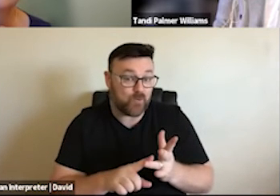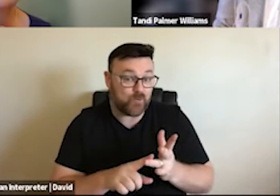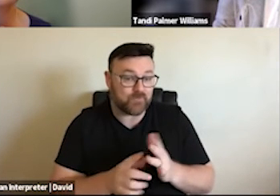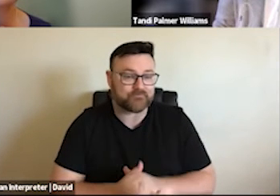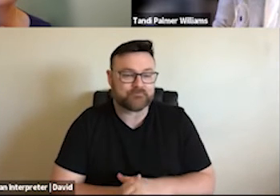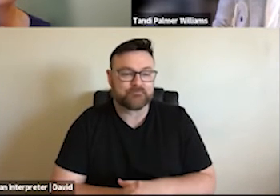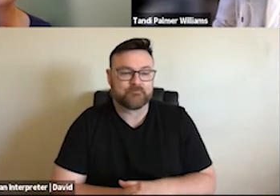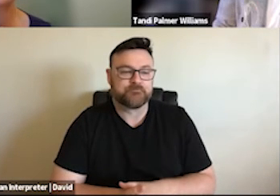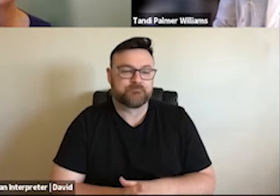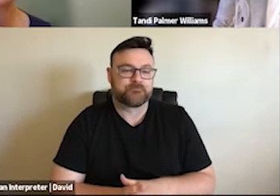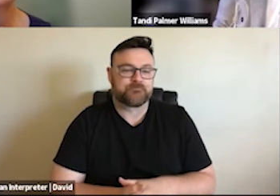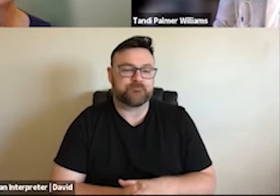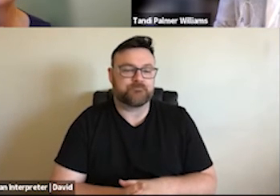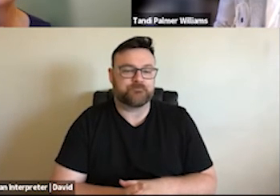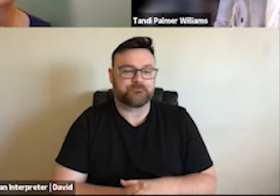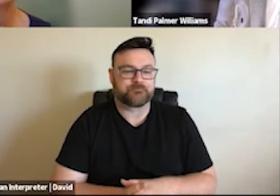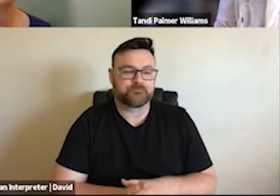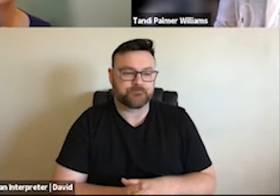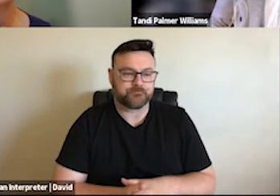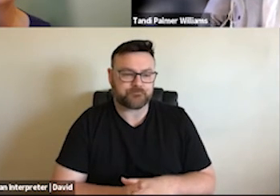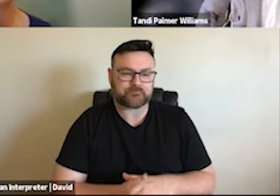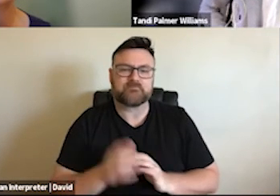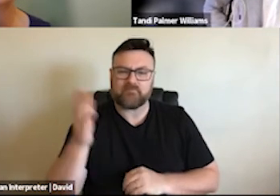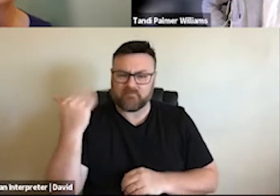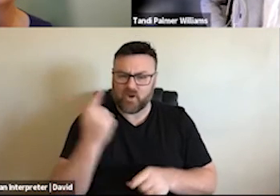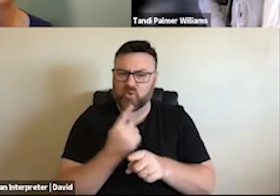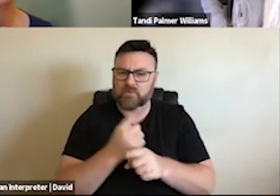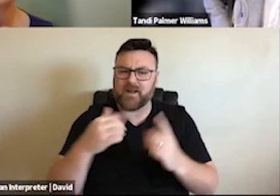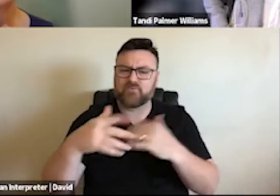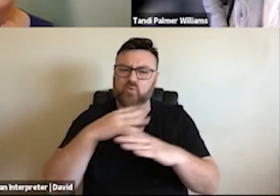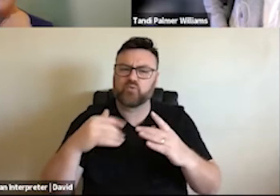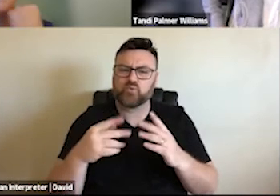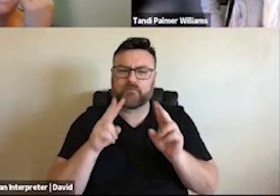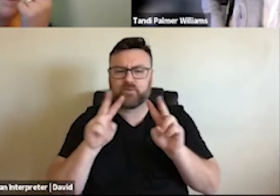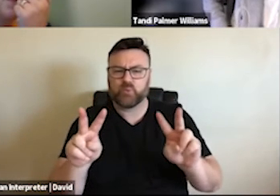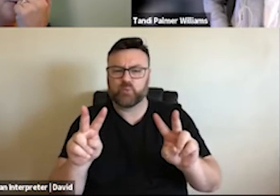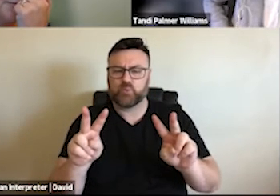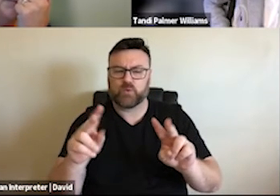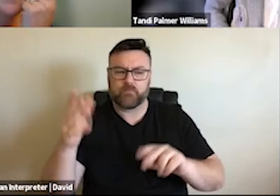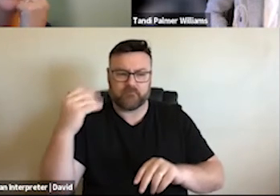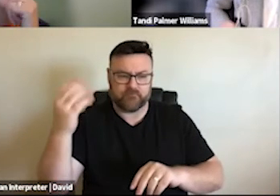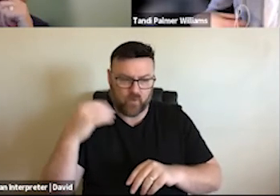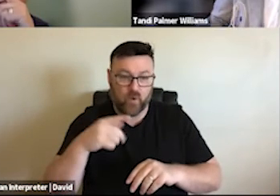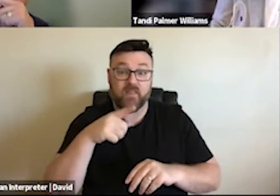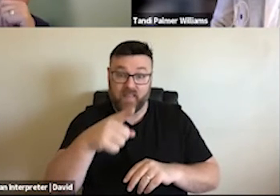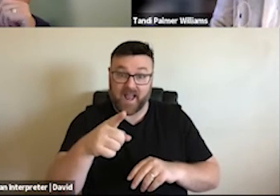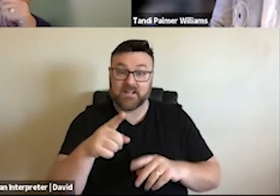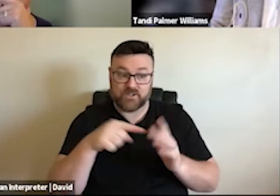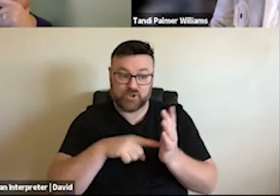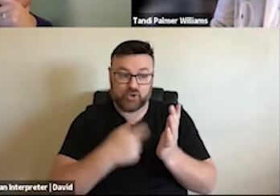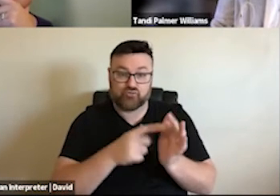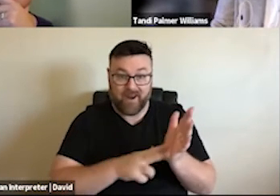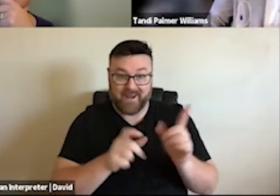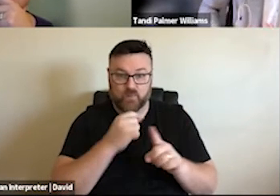I talked a little about social for because it's one of the trends we are eagerly watching.